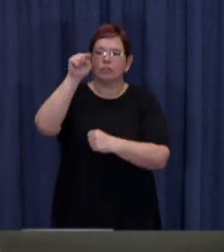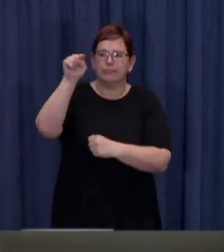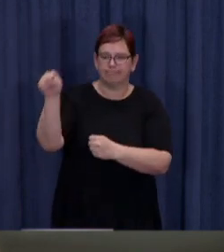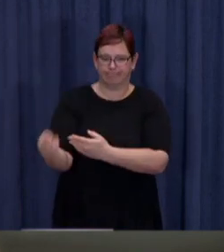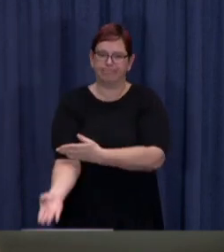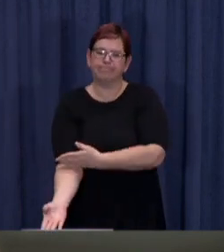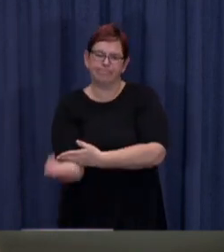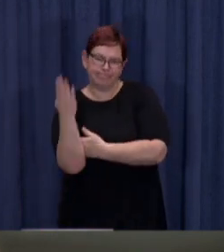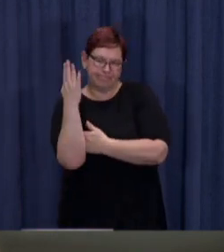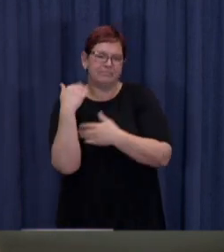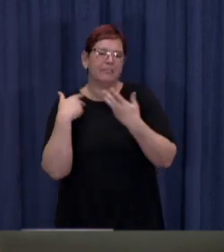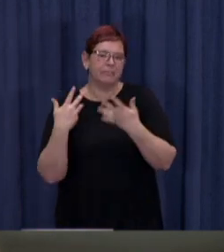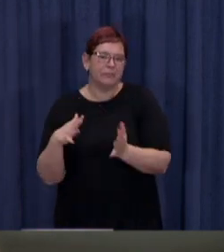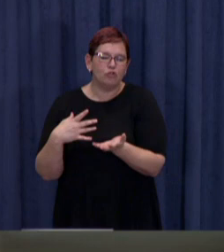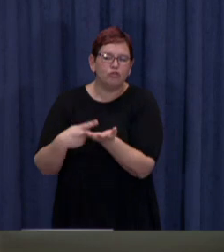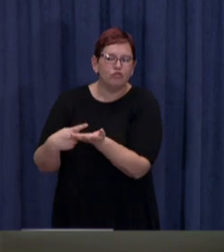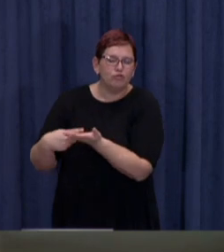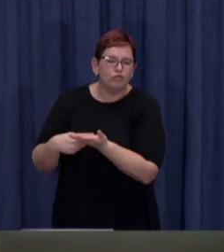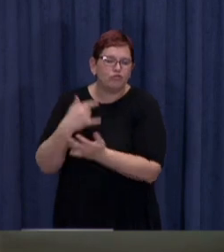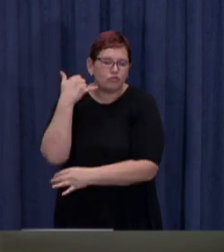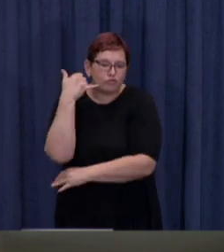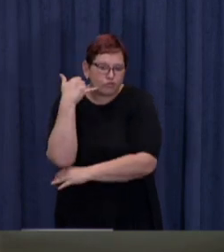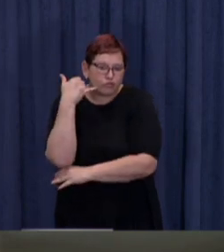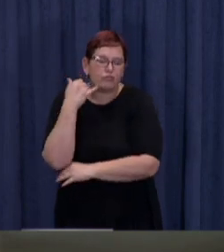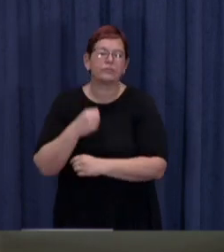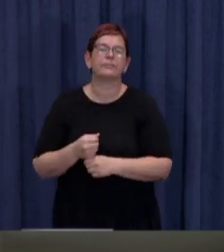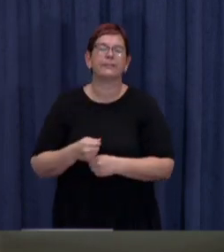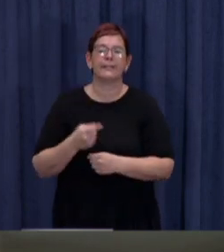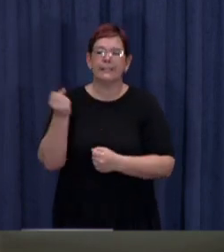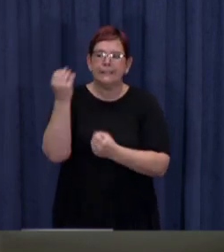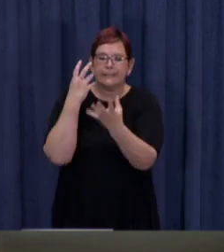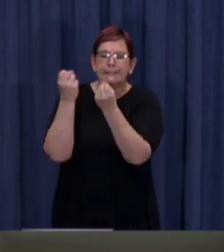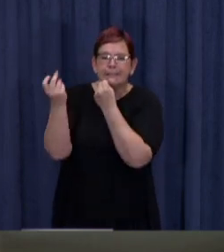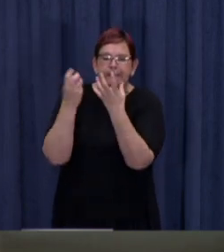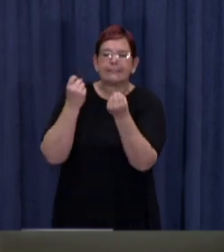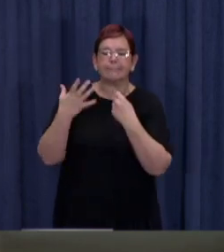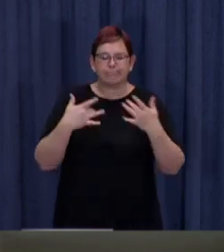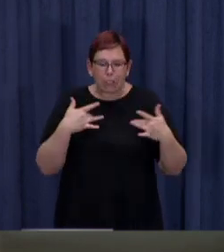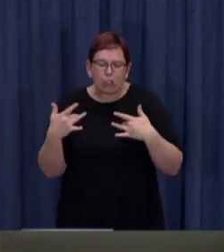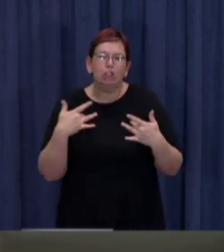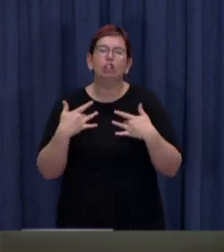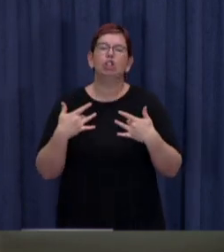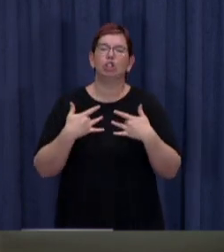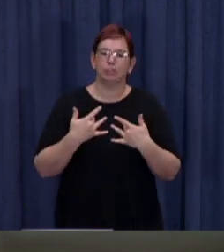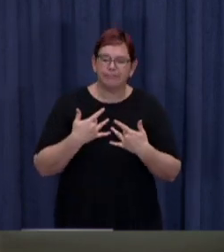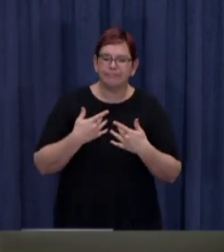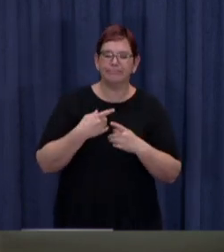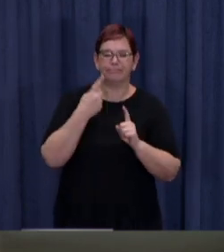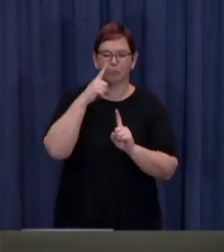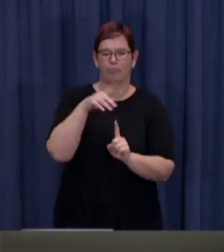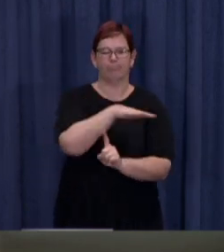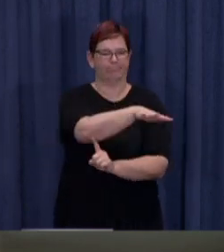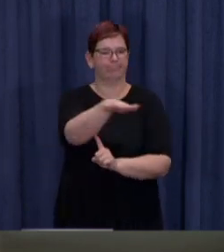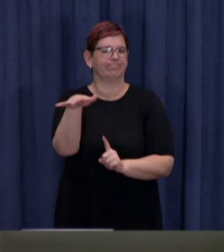last week in which they expressed great concern about the safety and well-being and health of their members I will say that what I